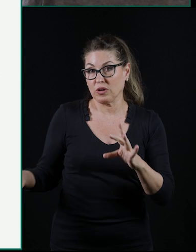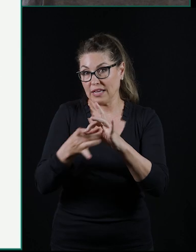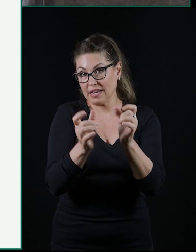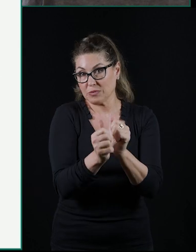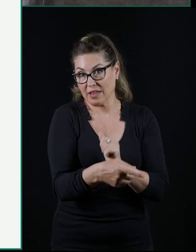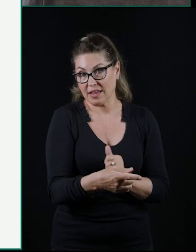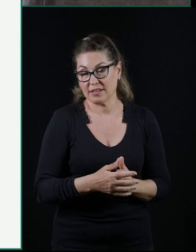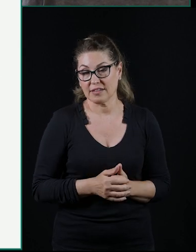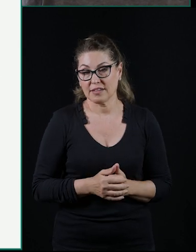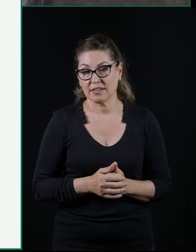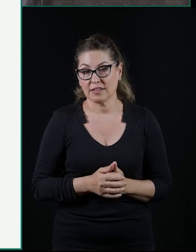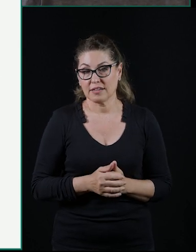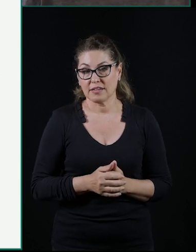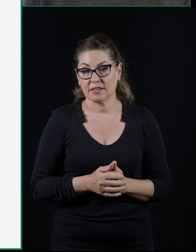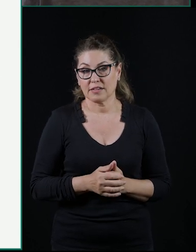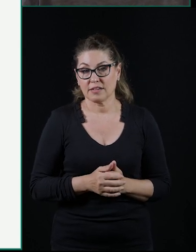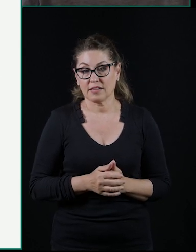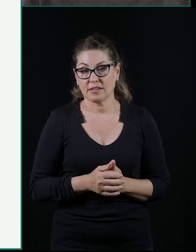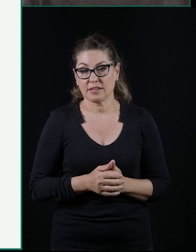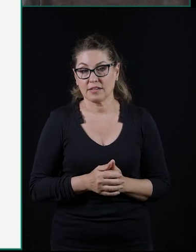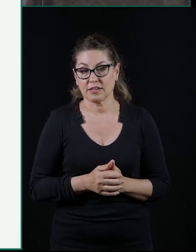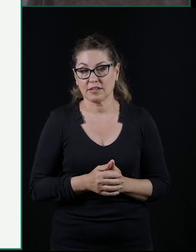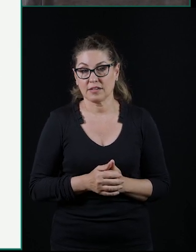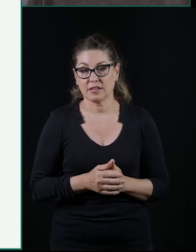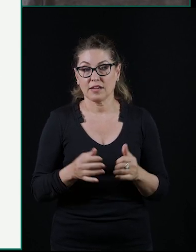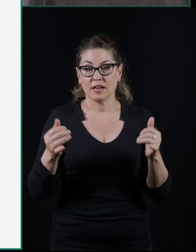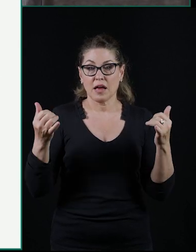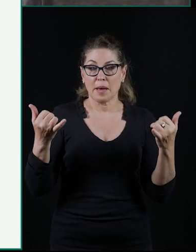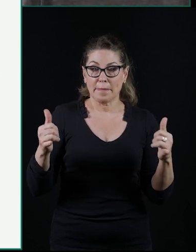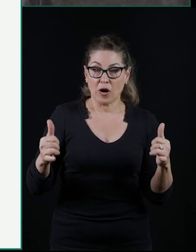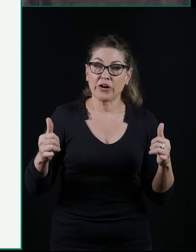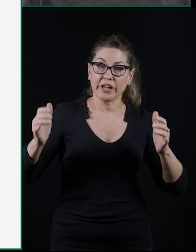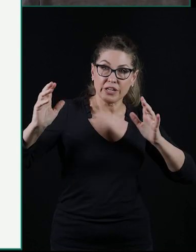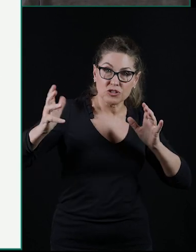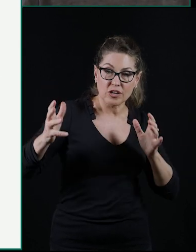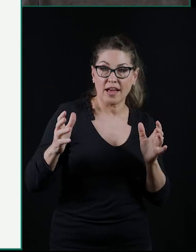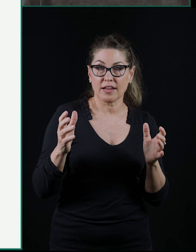And once a Party chat control is added to the network,